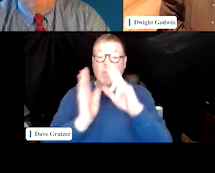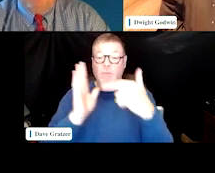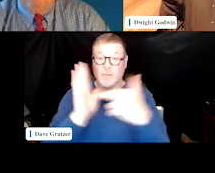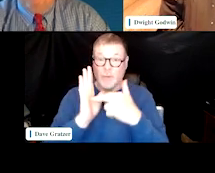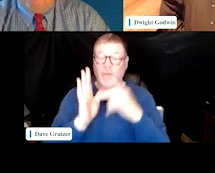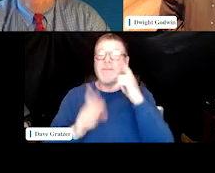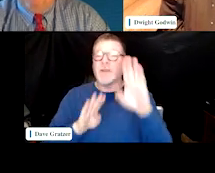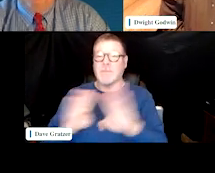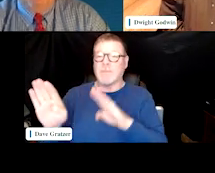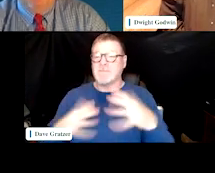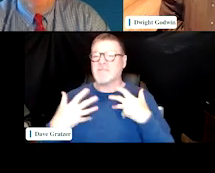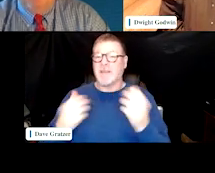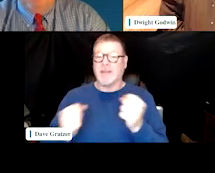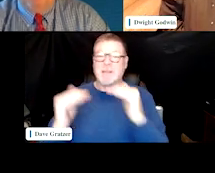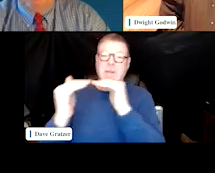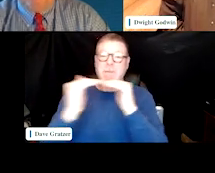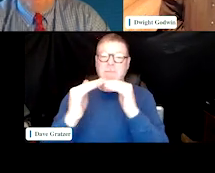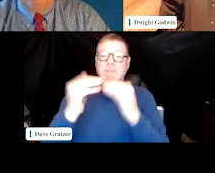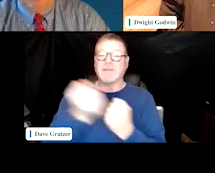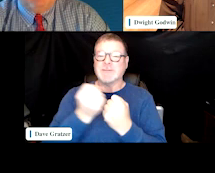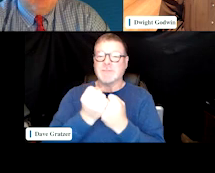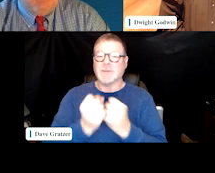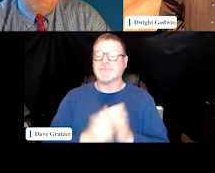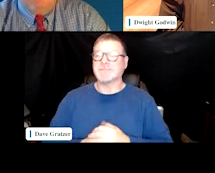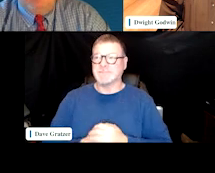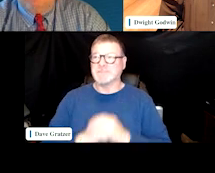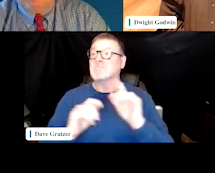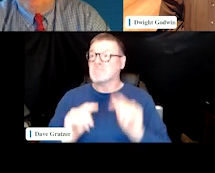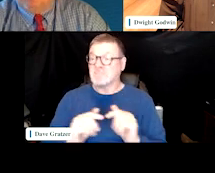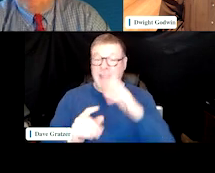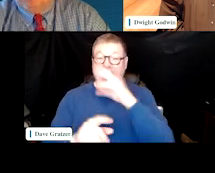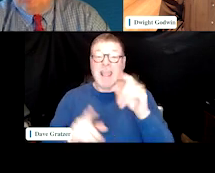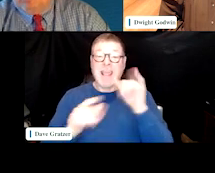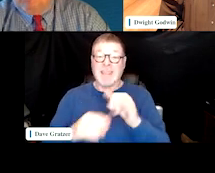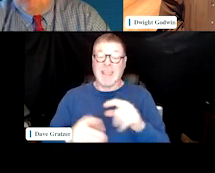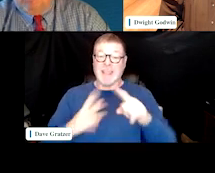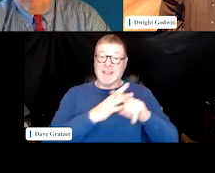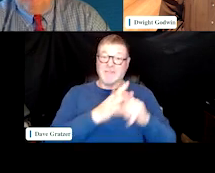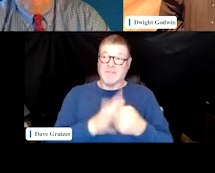for behavioral health peer support providers at each intercept. So at Intercept 0, we're talking about